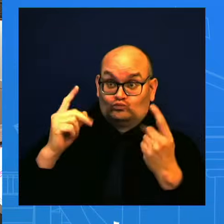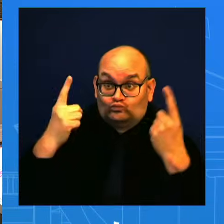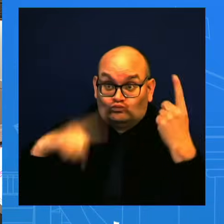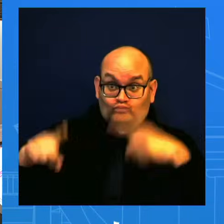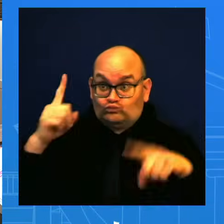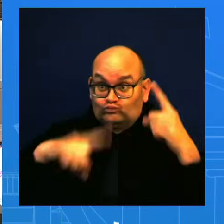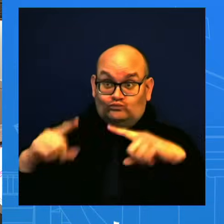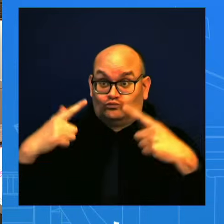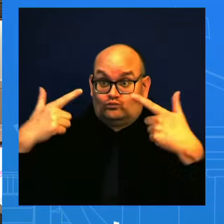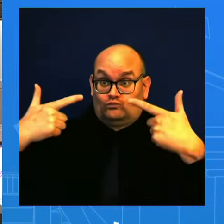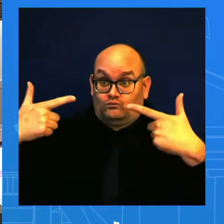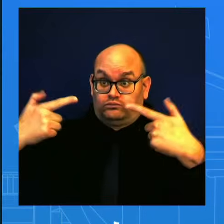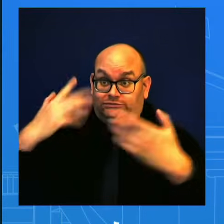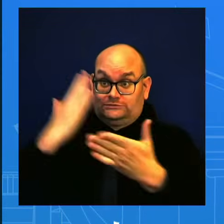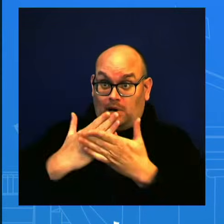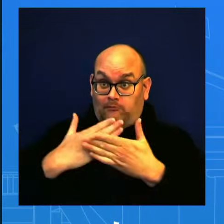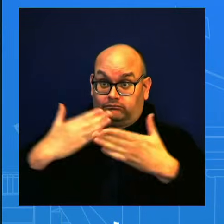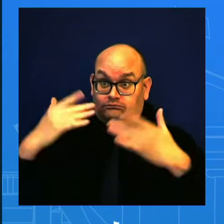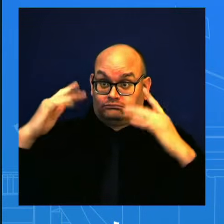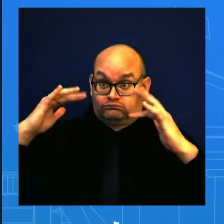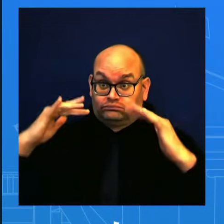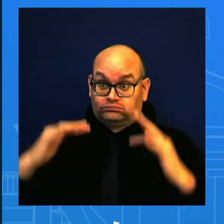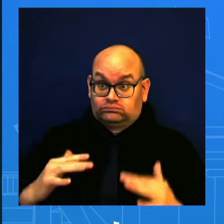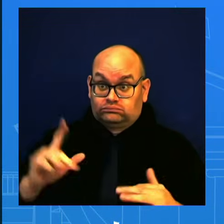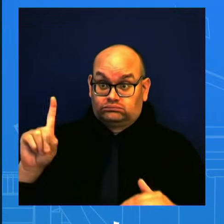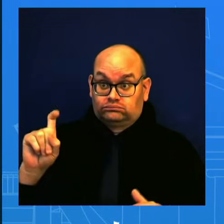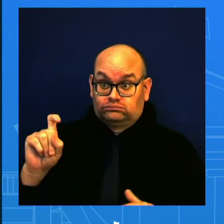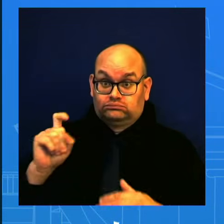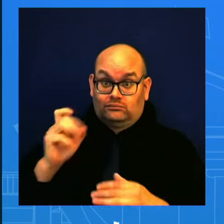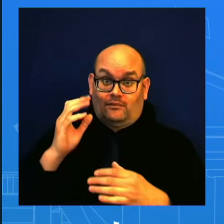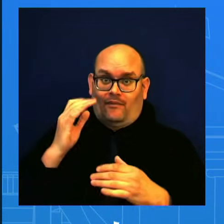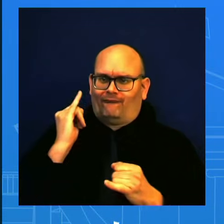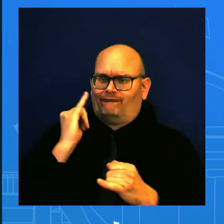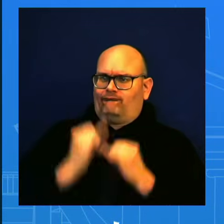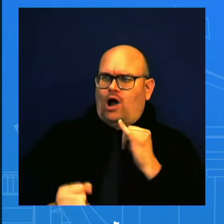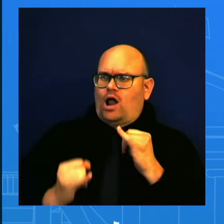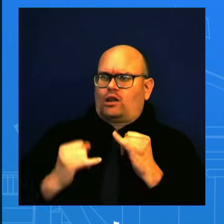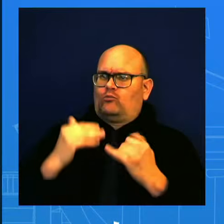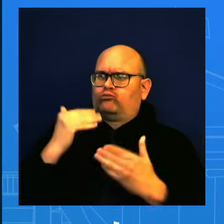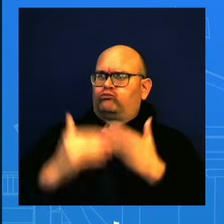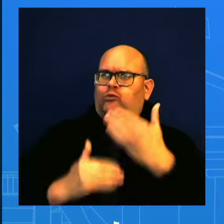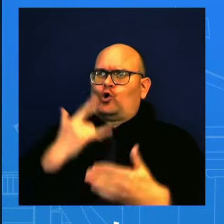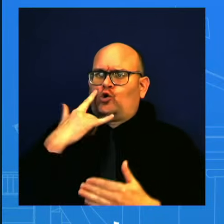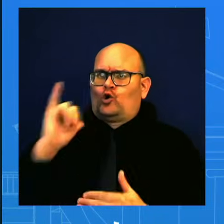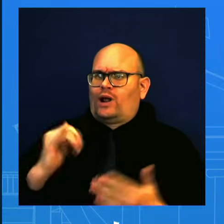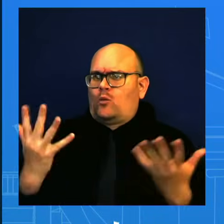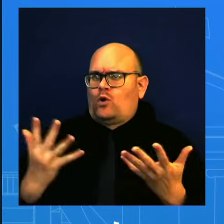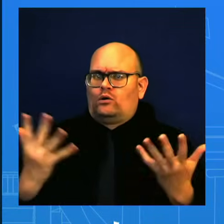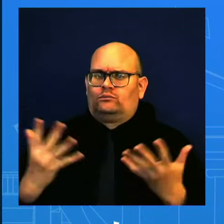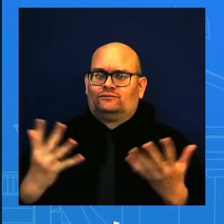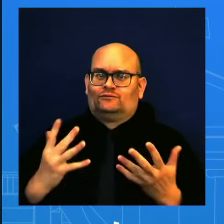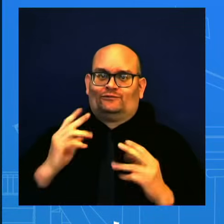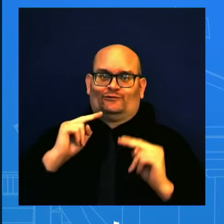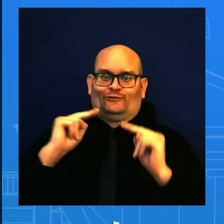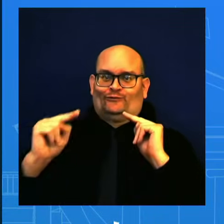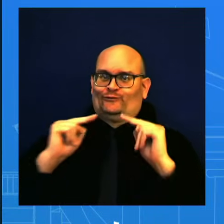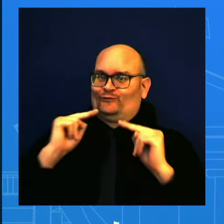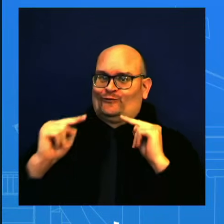Thankfully -- thankfully, no one lost their lives, and we are praying for a speedy recovery for those service members. The Press: And, Karine,